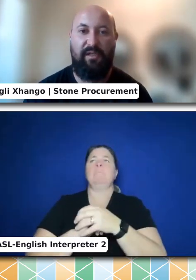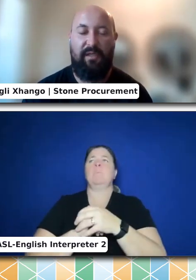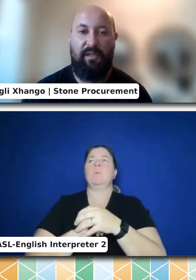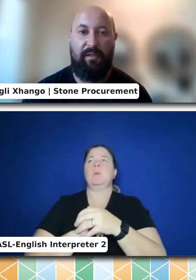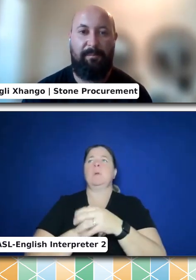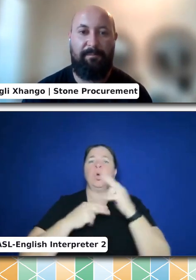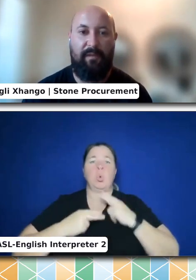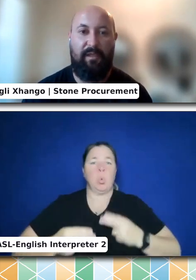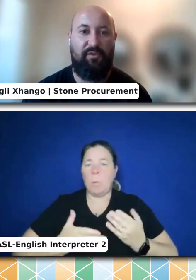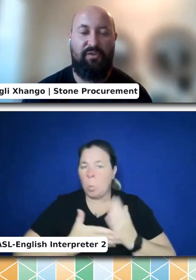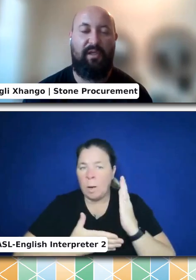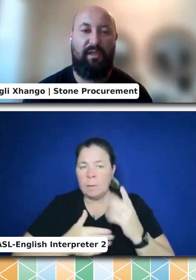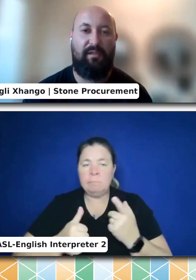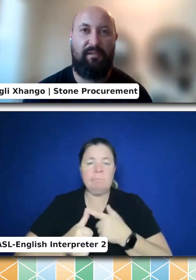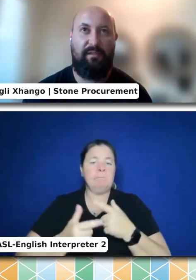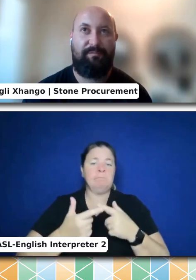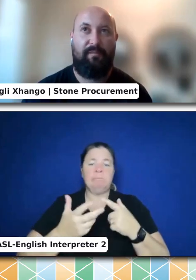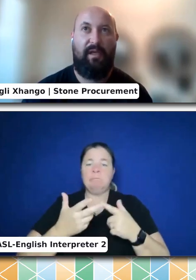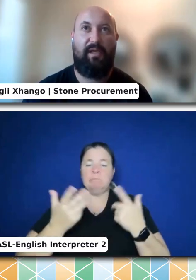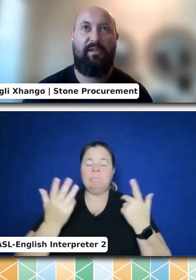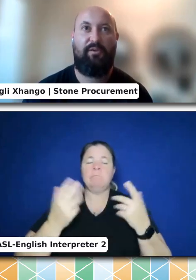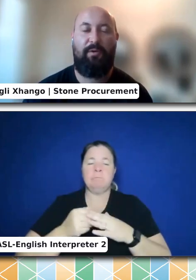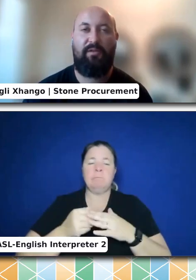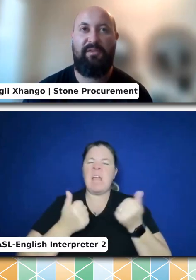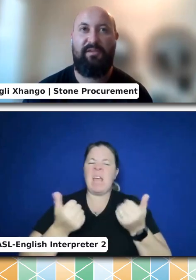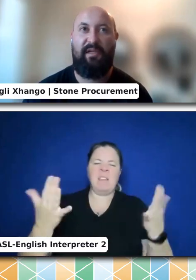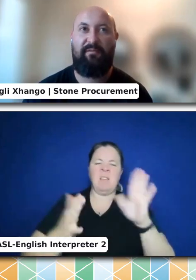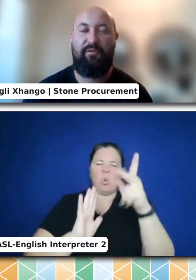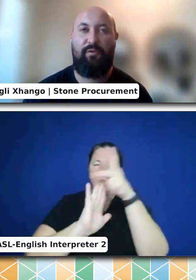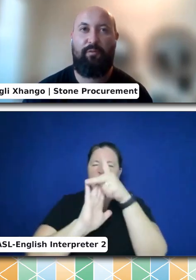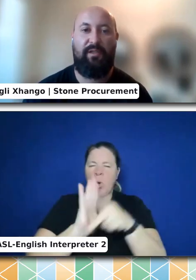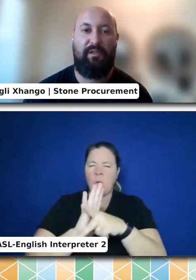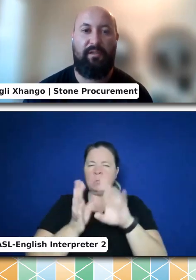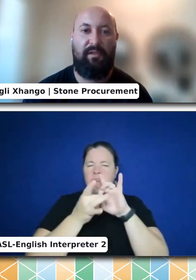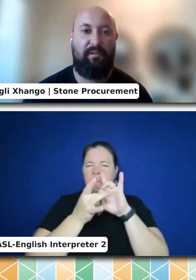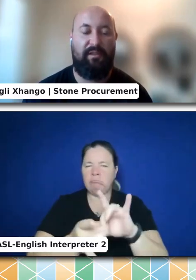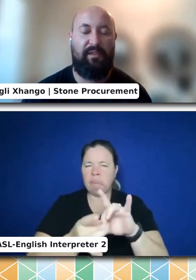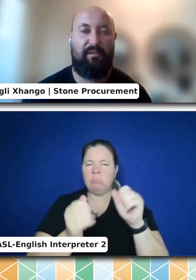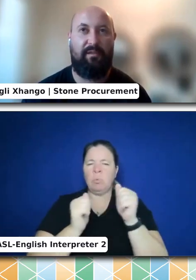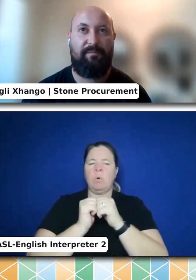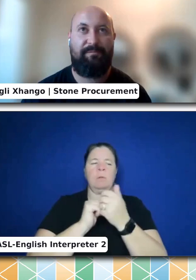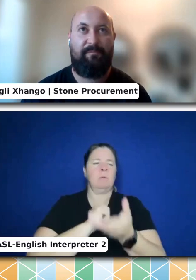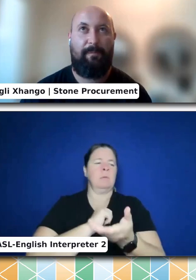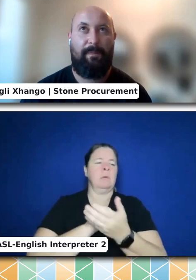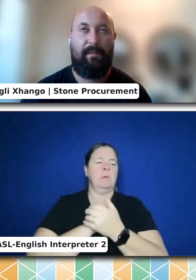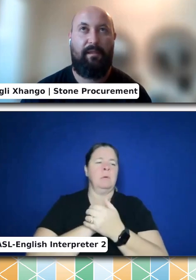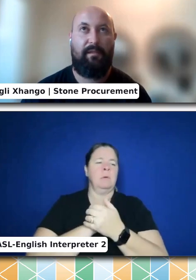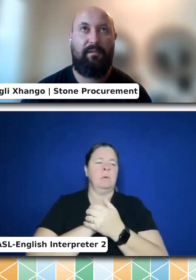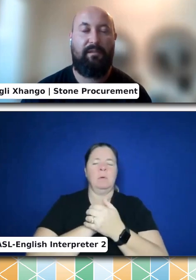Um, and just that… Any of your policies that have to do with, uh, like.